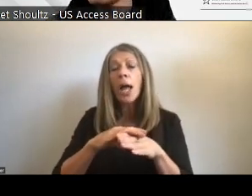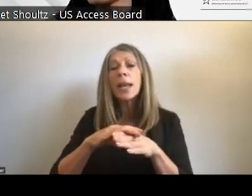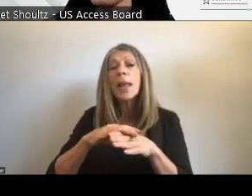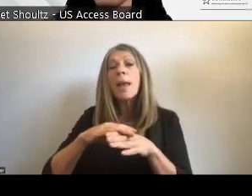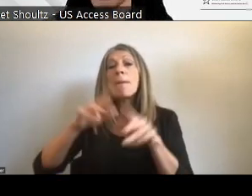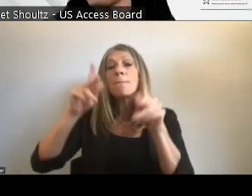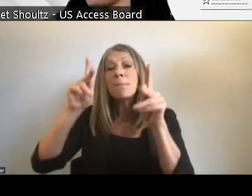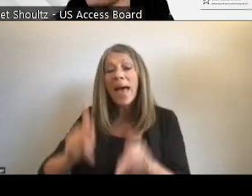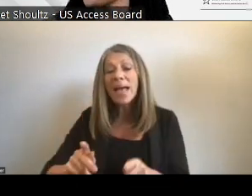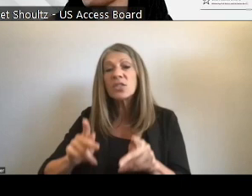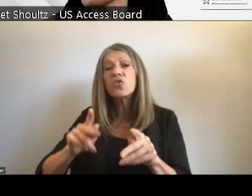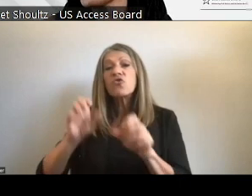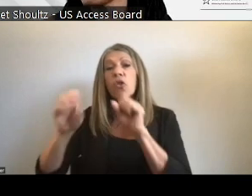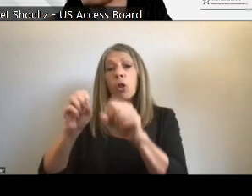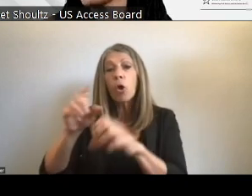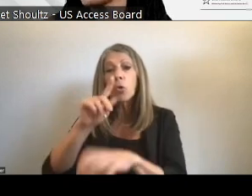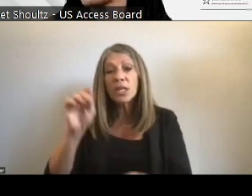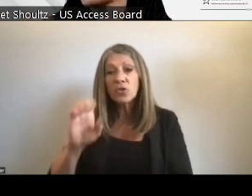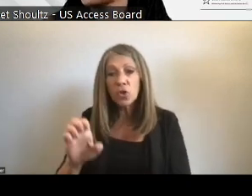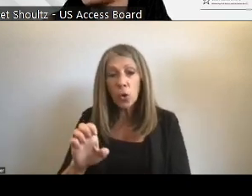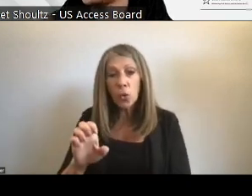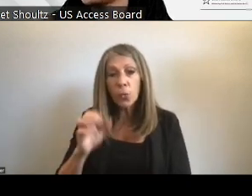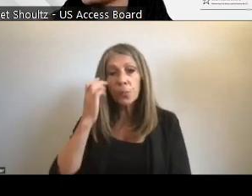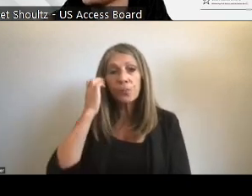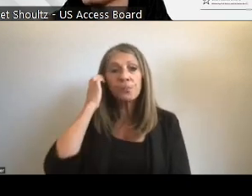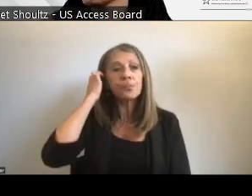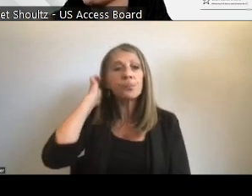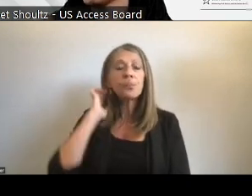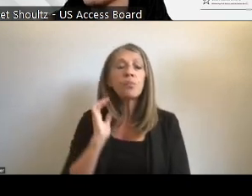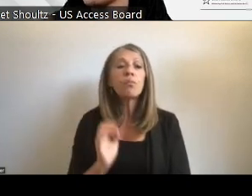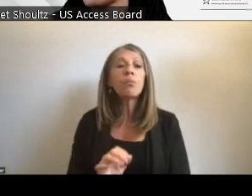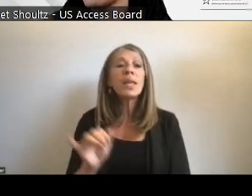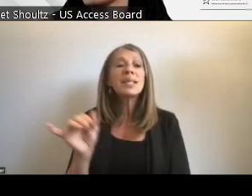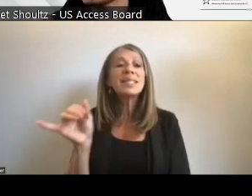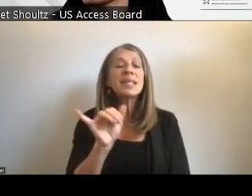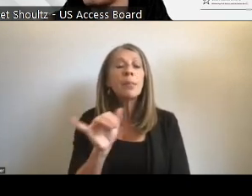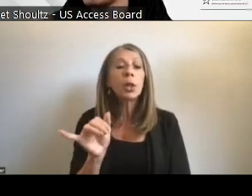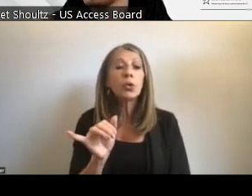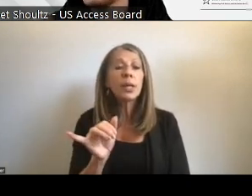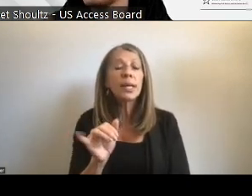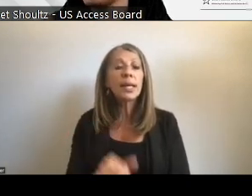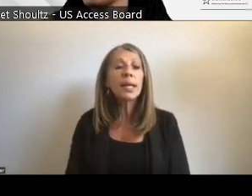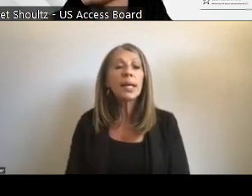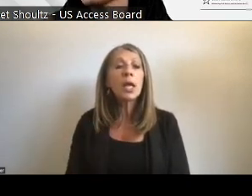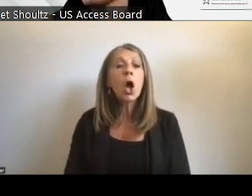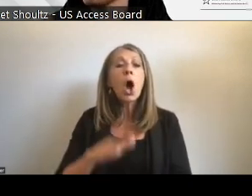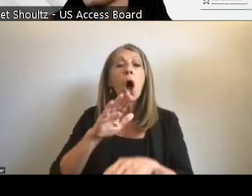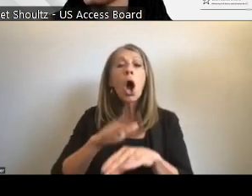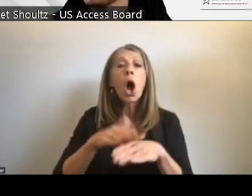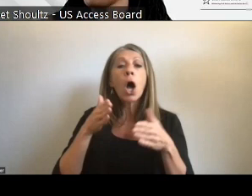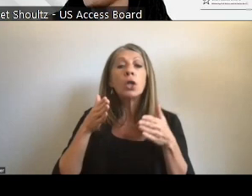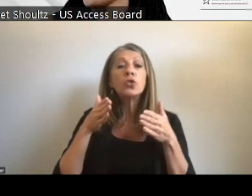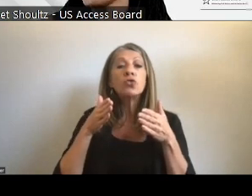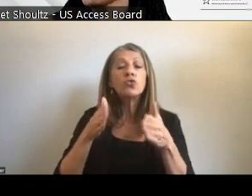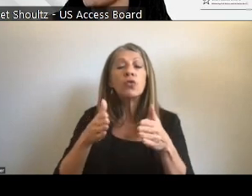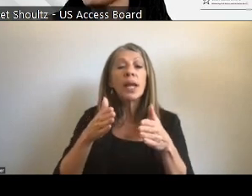accessible passenger loading zones specifically. So similarly at on-street parallel parking space